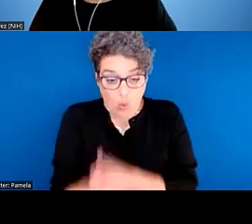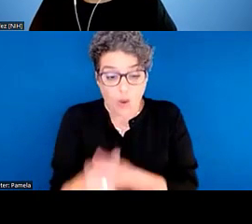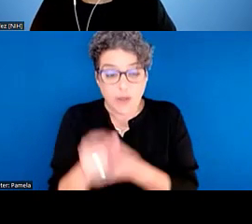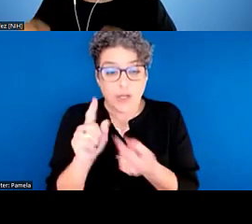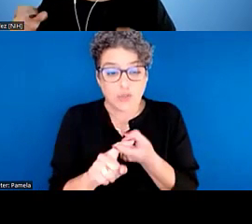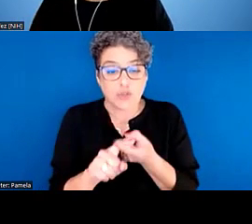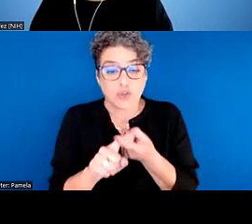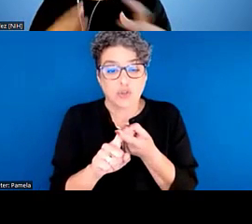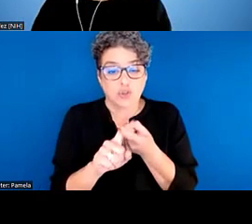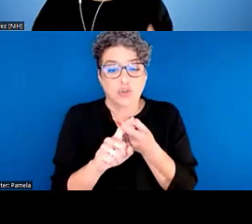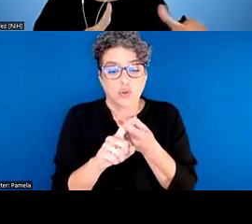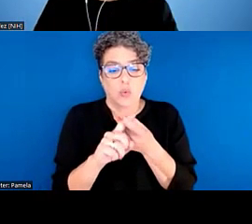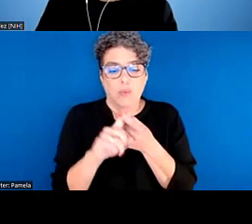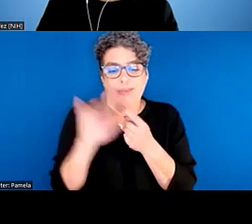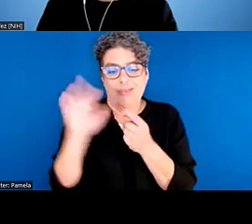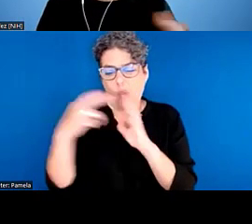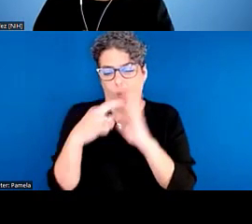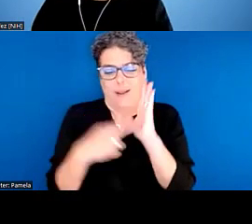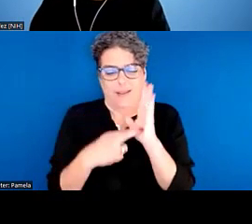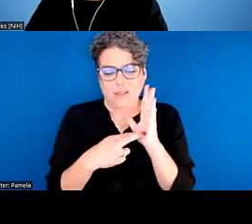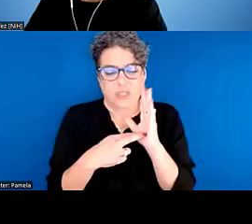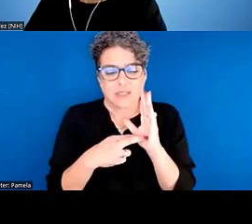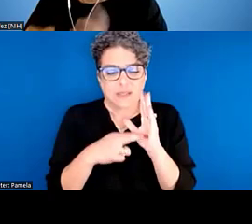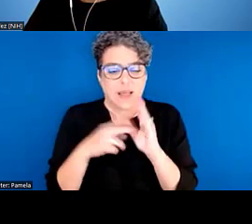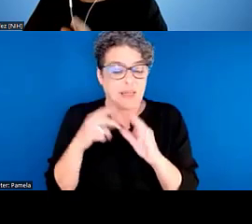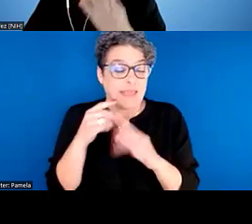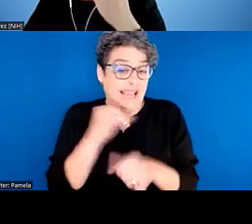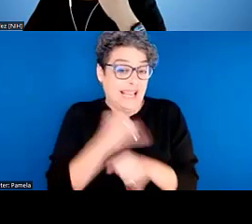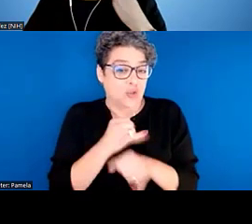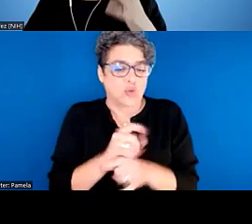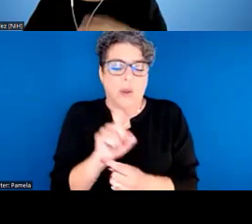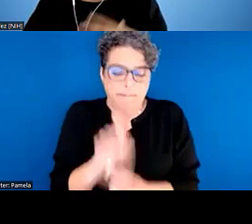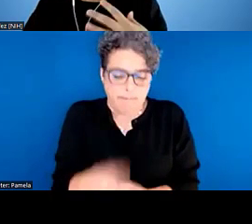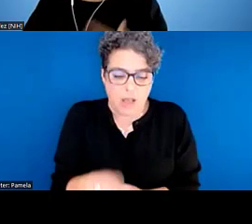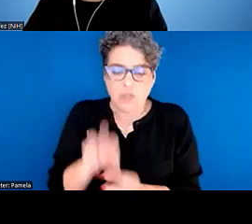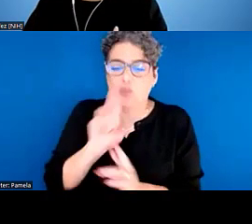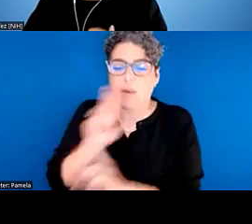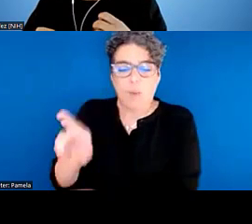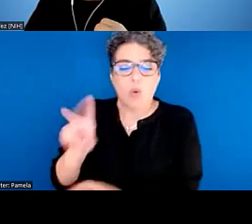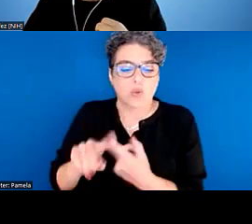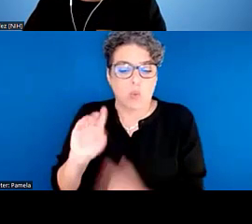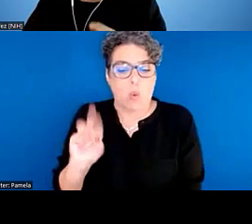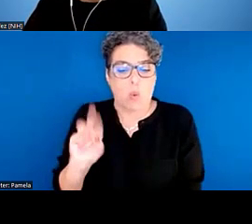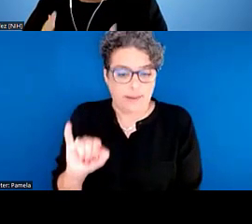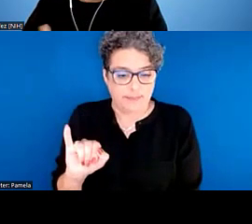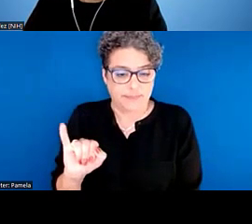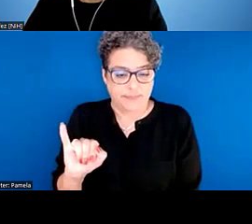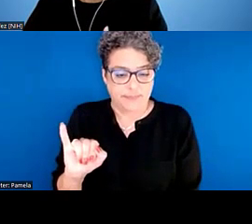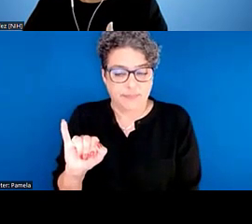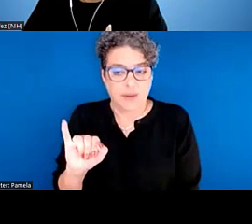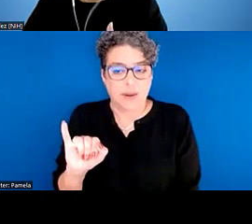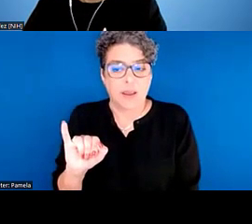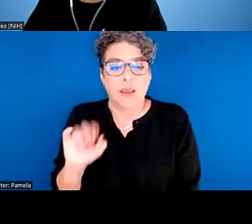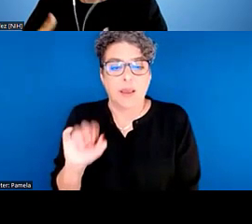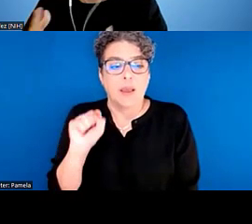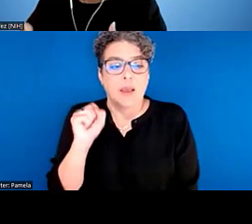so they must send a report to ORI. Now, at the same time, because NIH . This was an NIH-supported publications